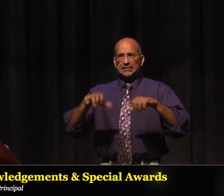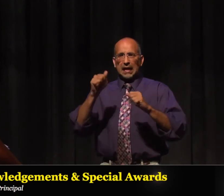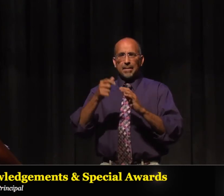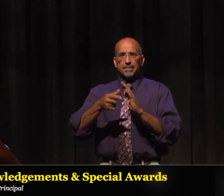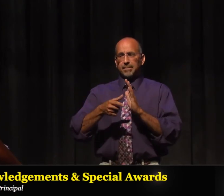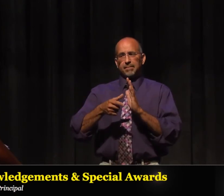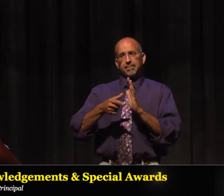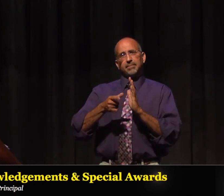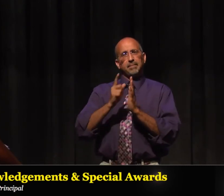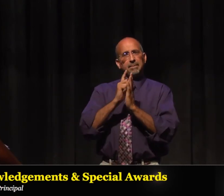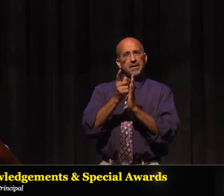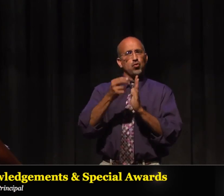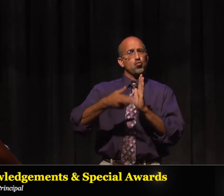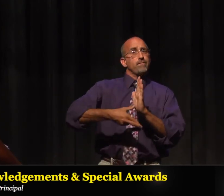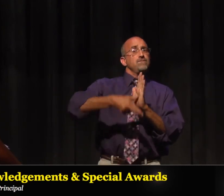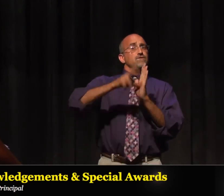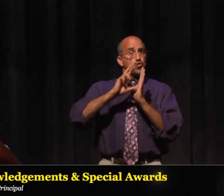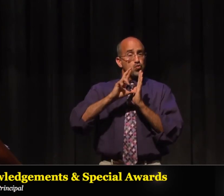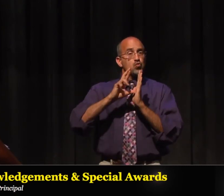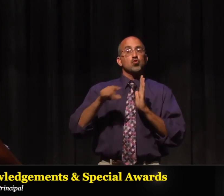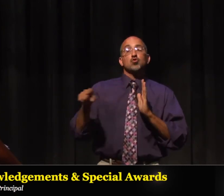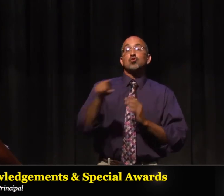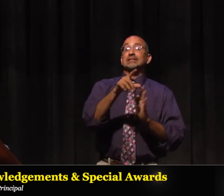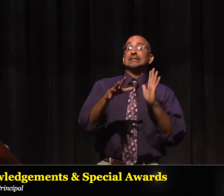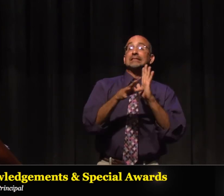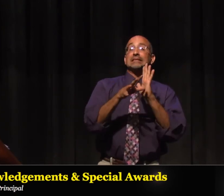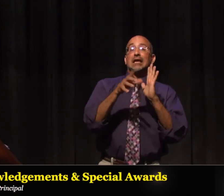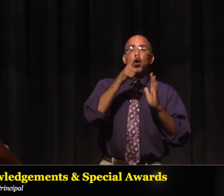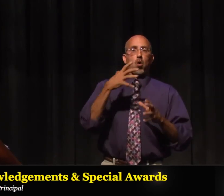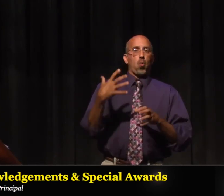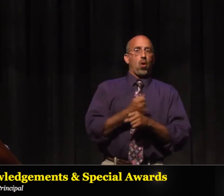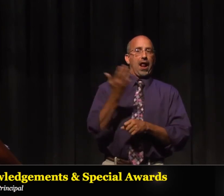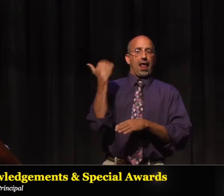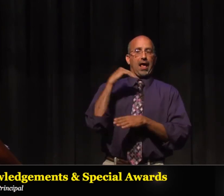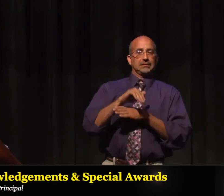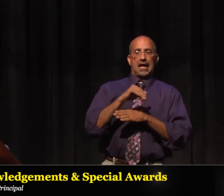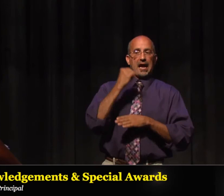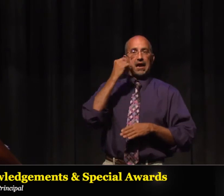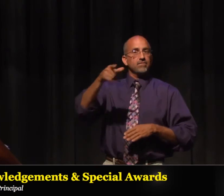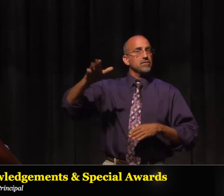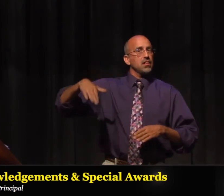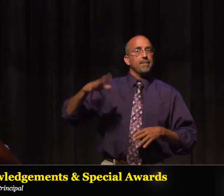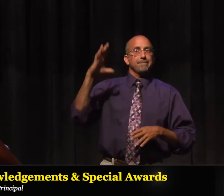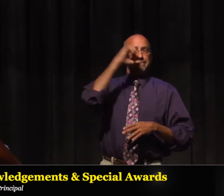I want to take just a moment to review the seniors who won last night.